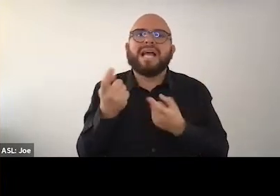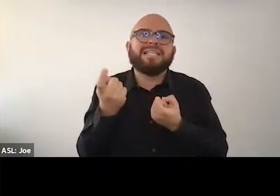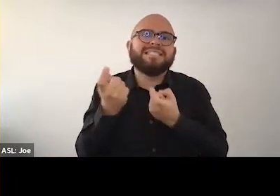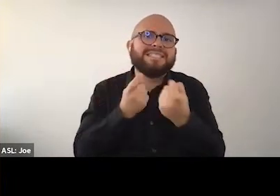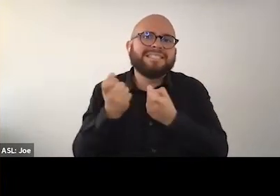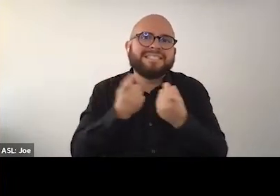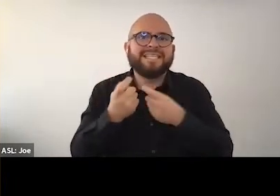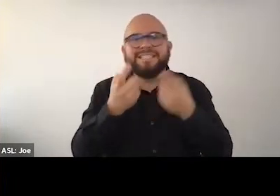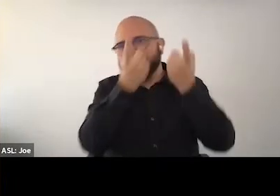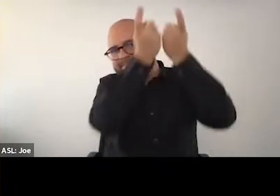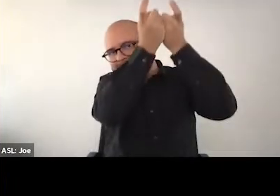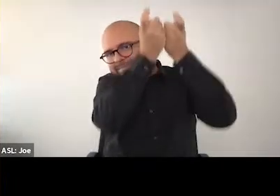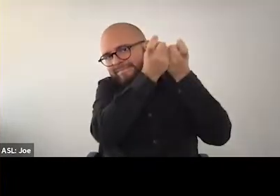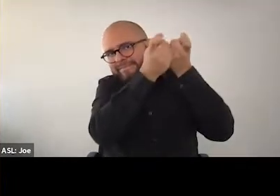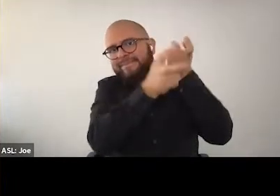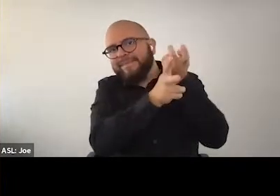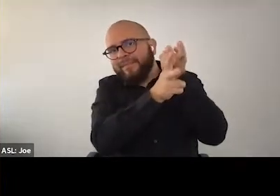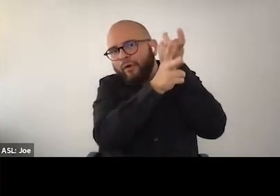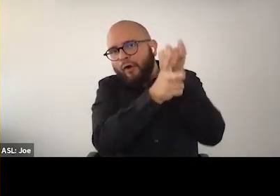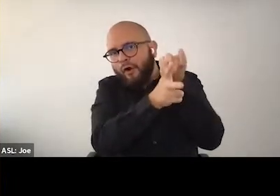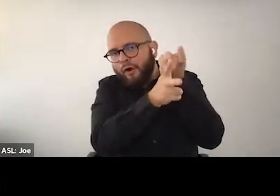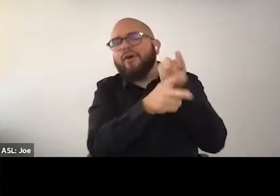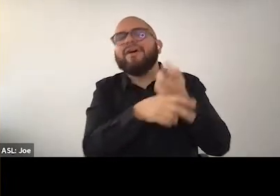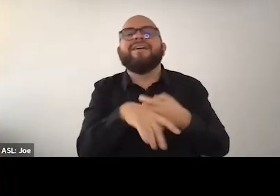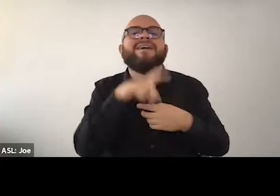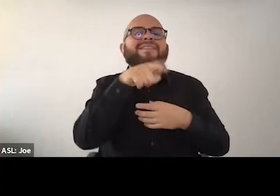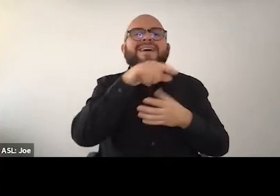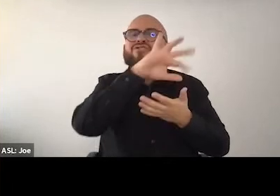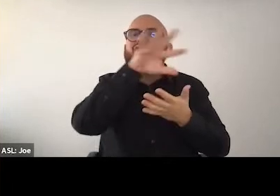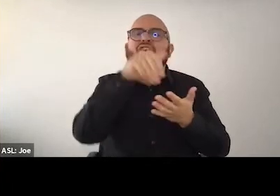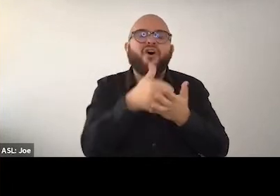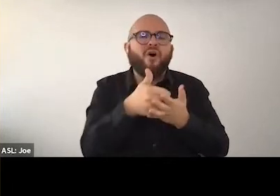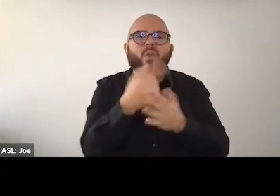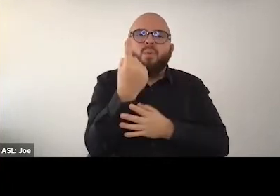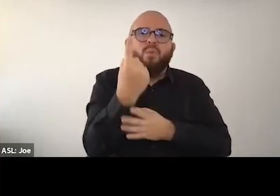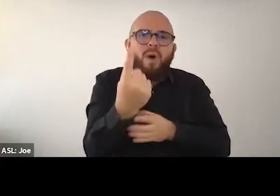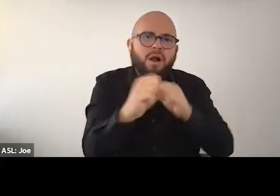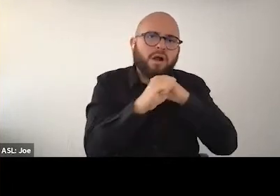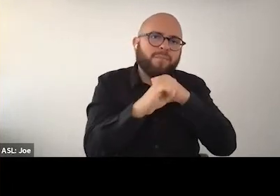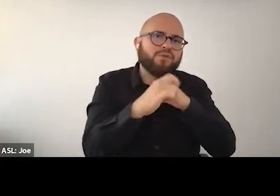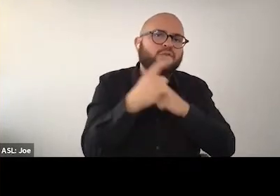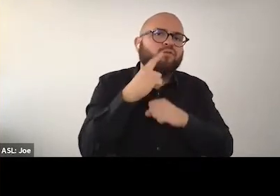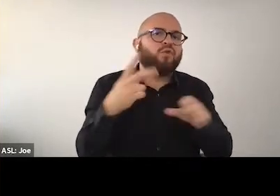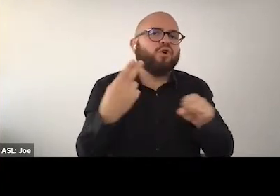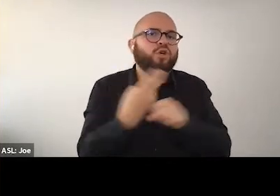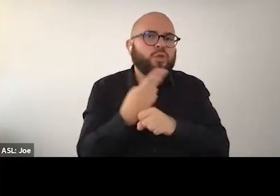to the roof of their car. Those would all be considered one commercial for use purposes.